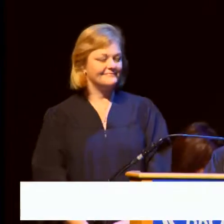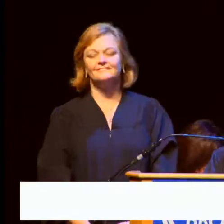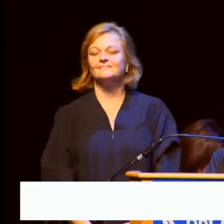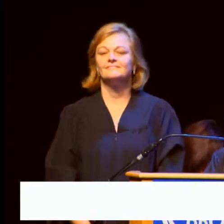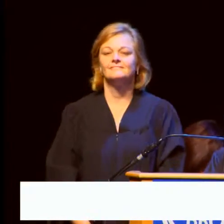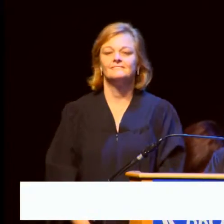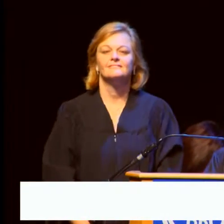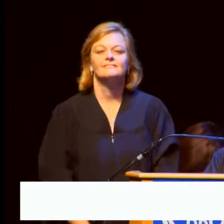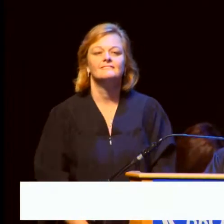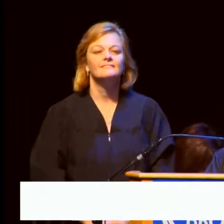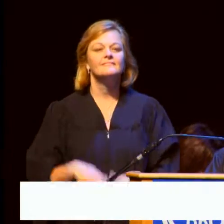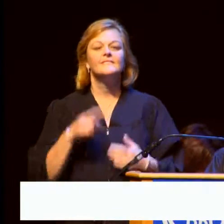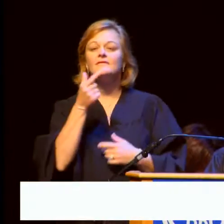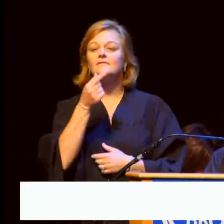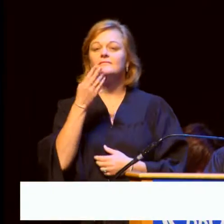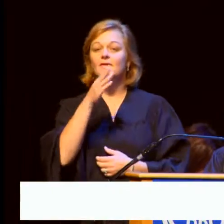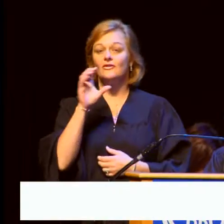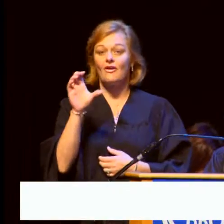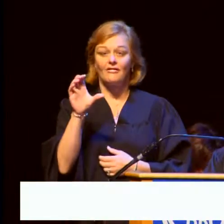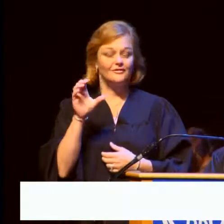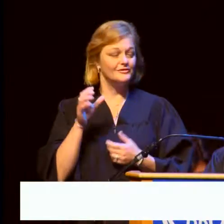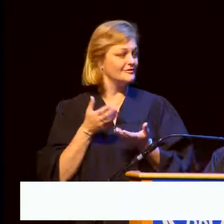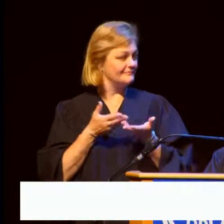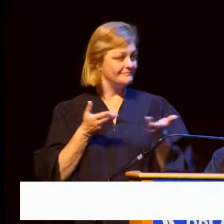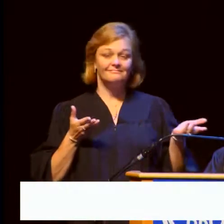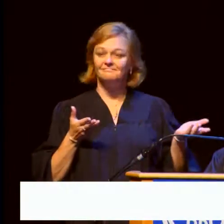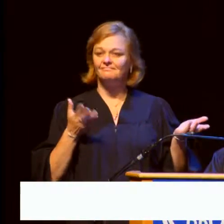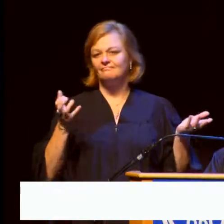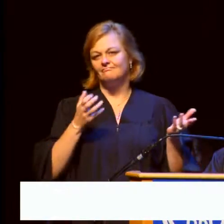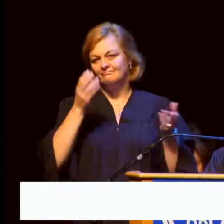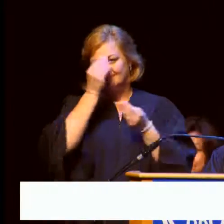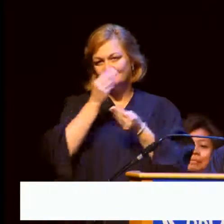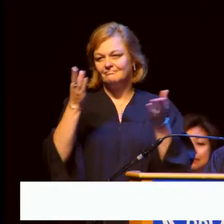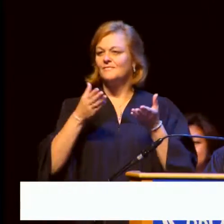ON BEHALF OF GEORGE BROWN COLLEGE, I WOULD LIKE TO WELCOME YOU ALL, GRADUATES,